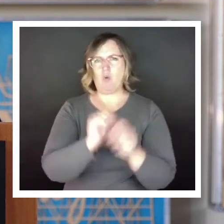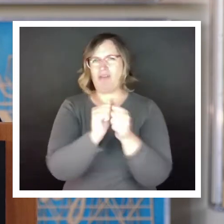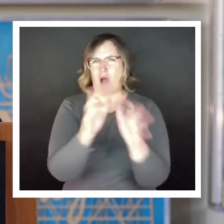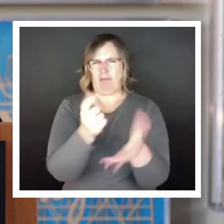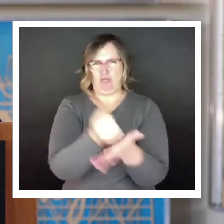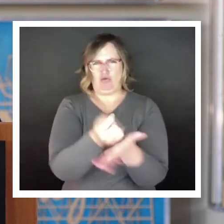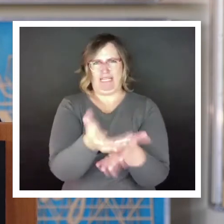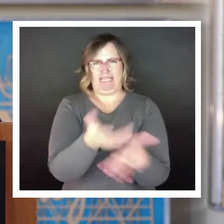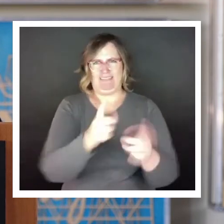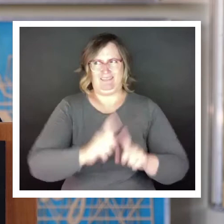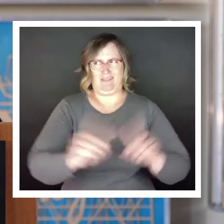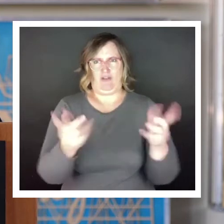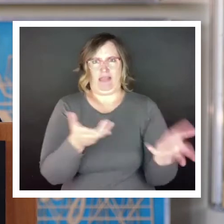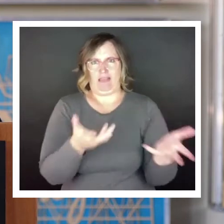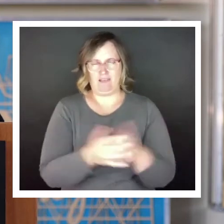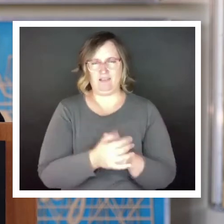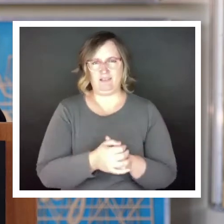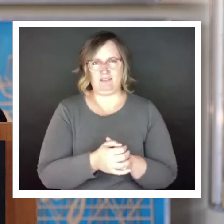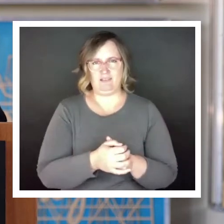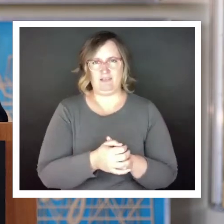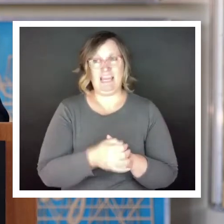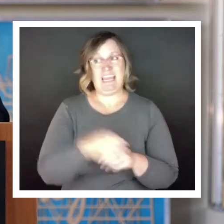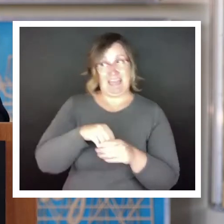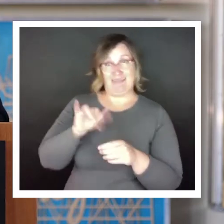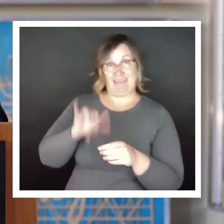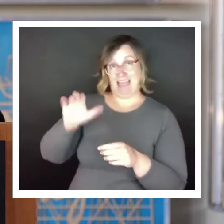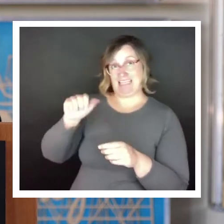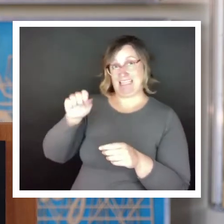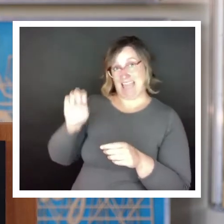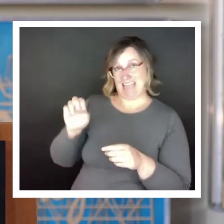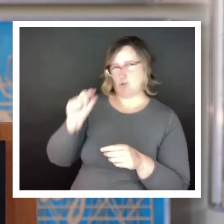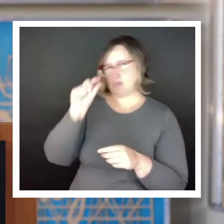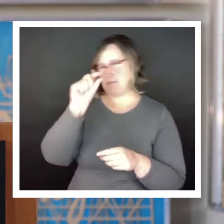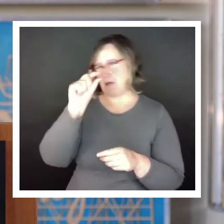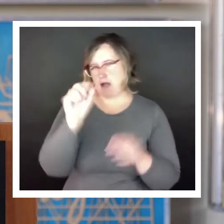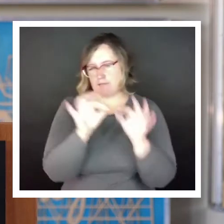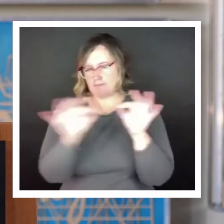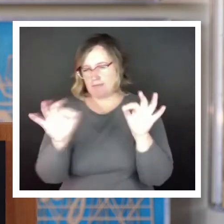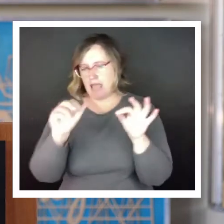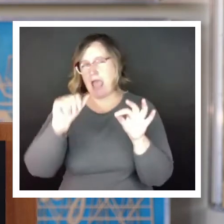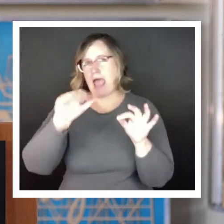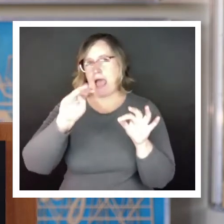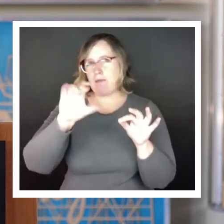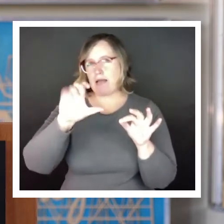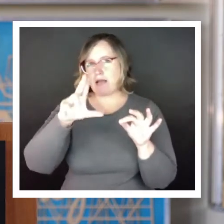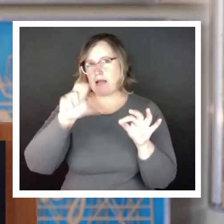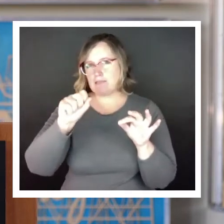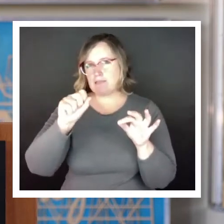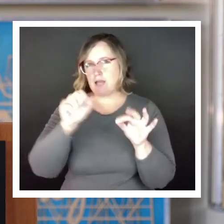And buried in that case was a little tiny amicus brief by the Southern Poverty Law Center.